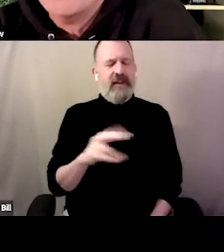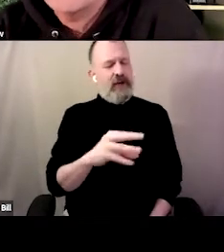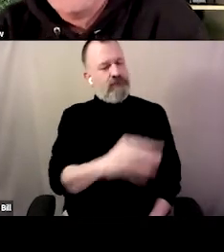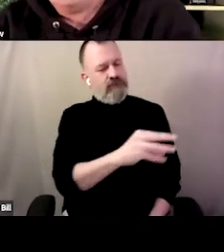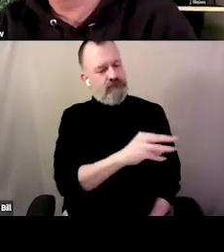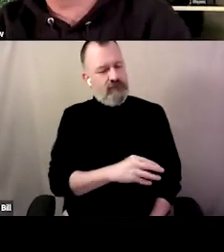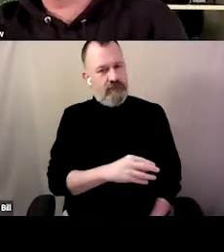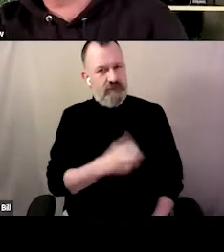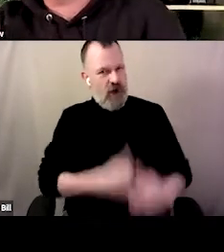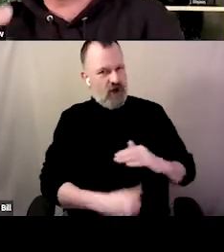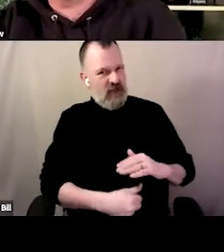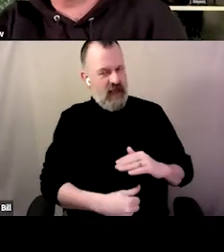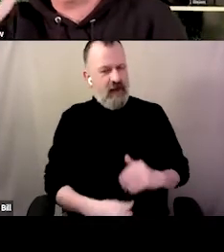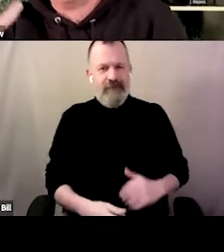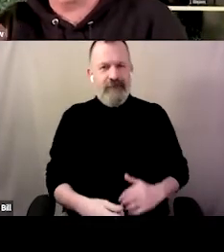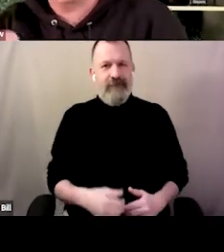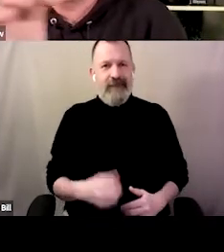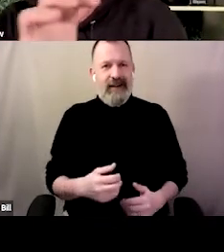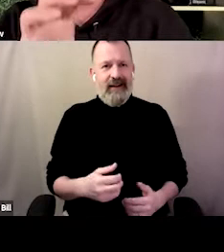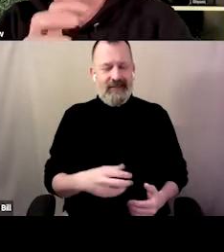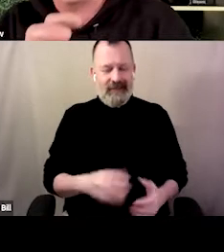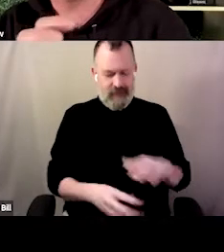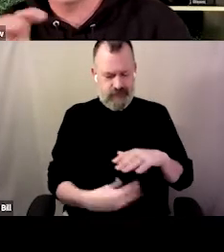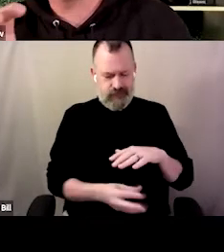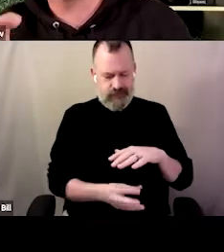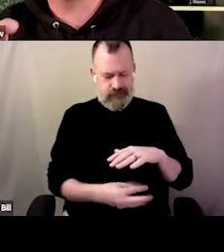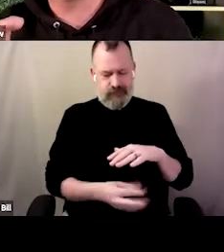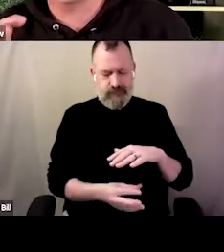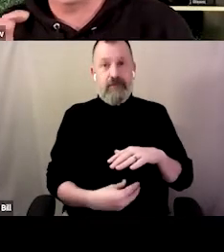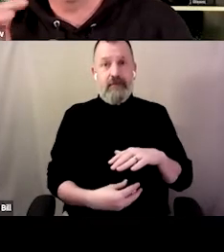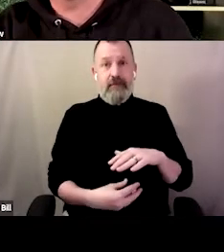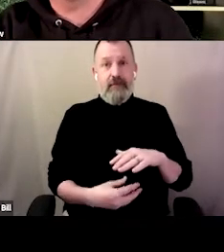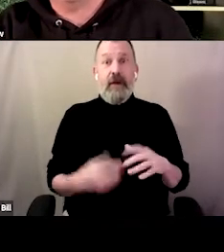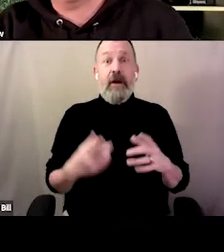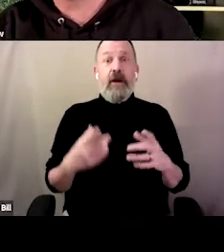CalebBarlow: And there are basically a prop on a turret. So what it allows the boat to do is when they come into port,